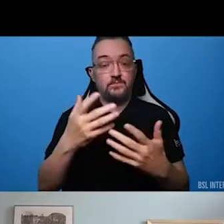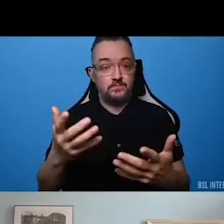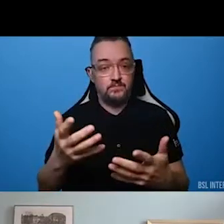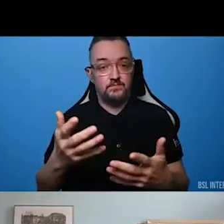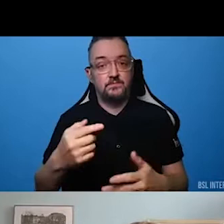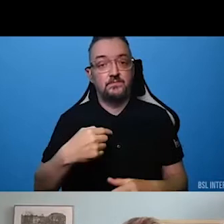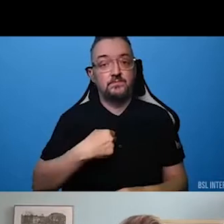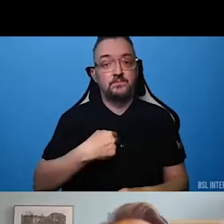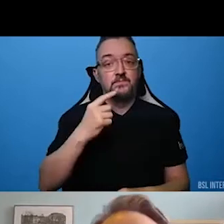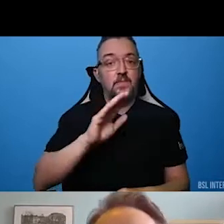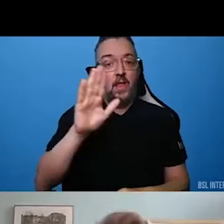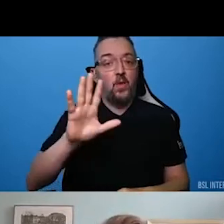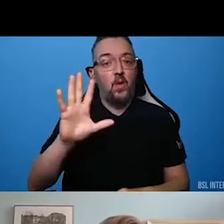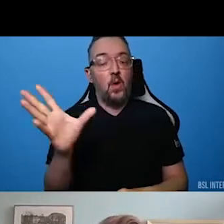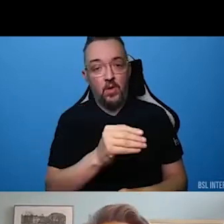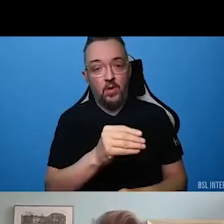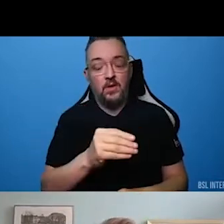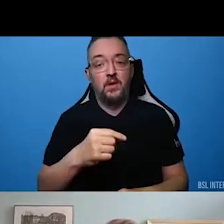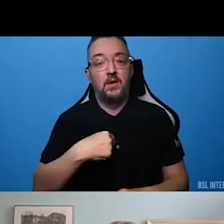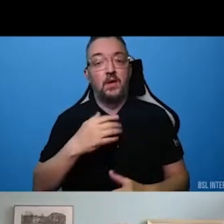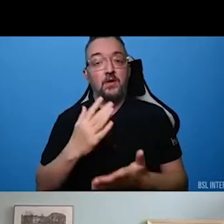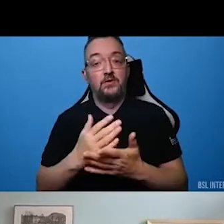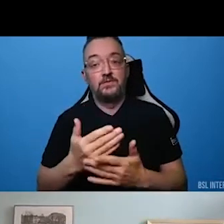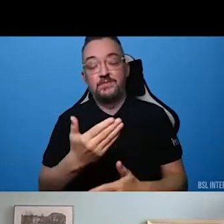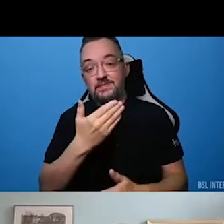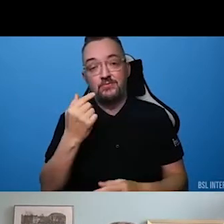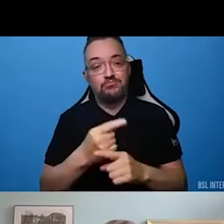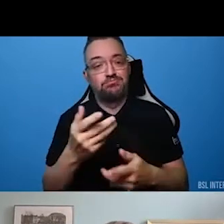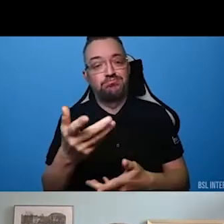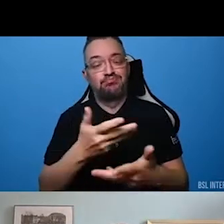Hello everybody. Really nice to speak to you this afternoon.